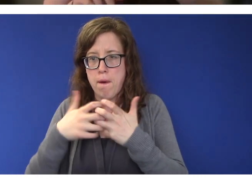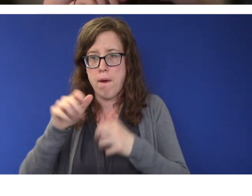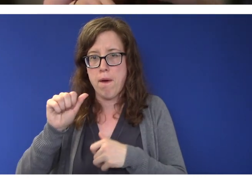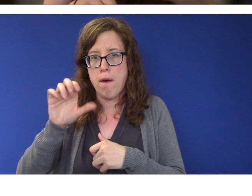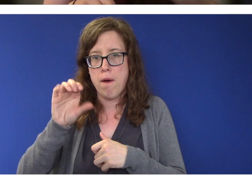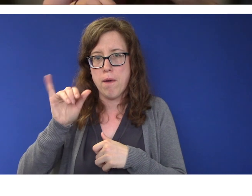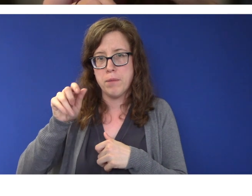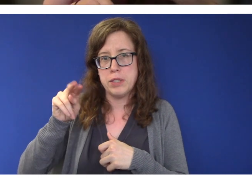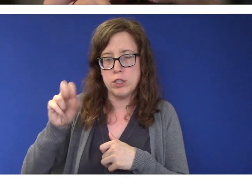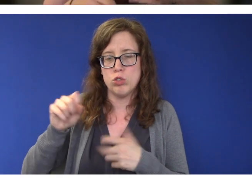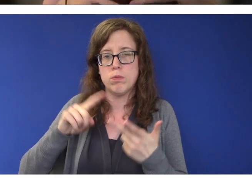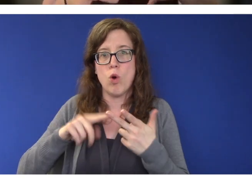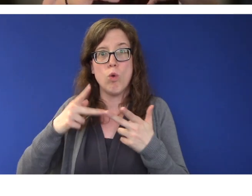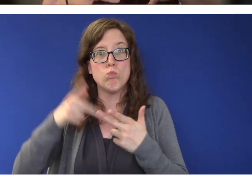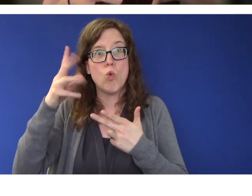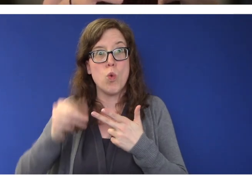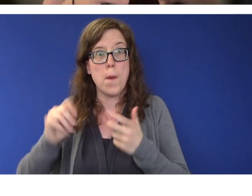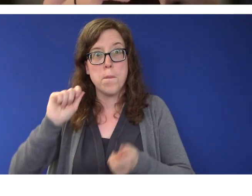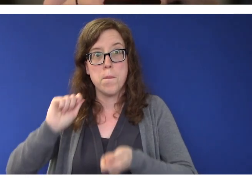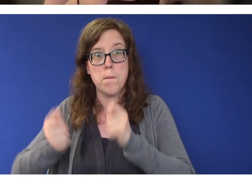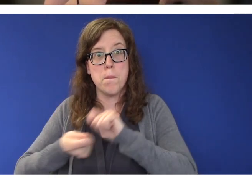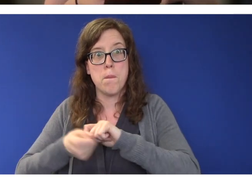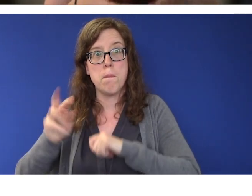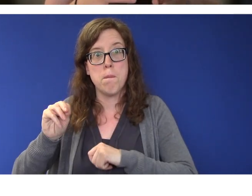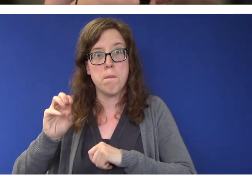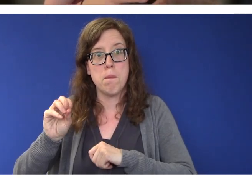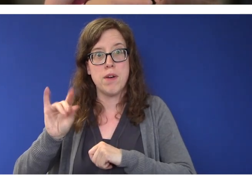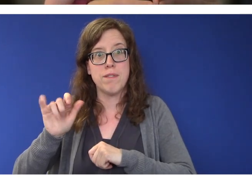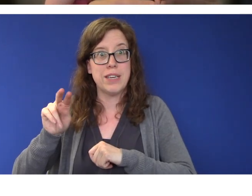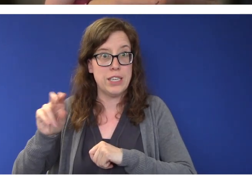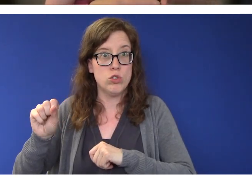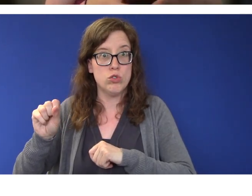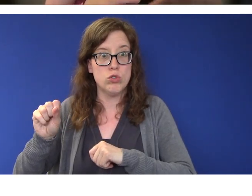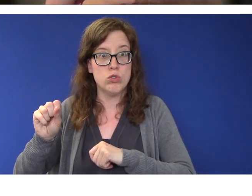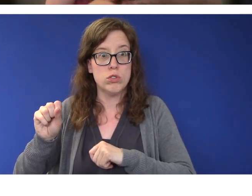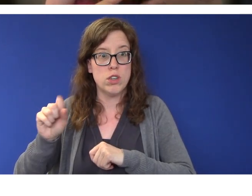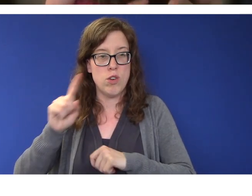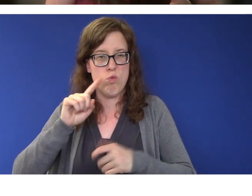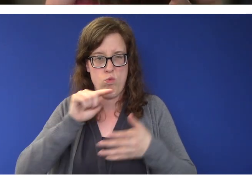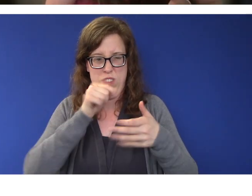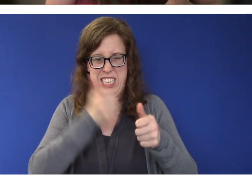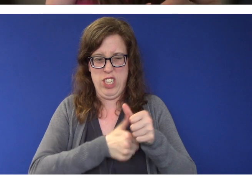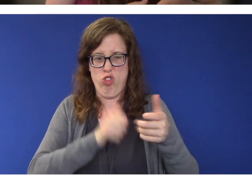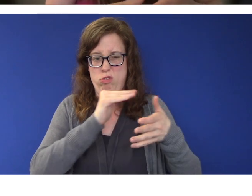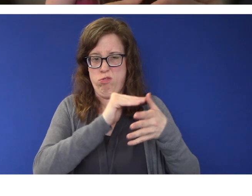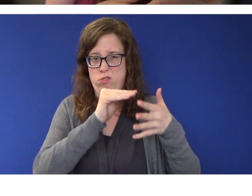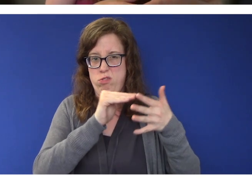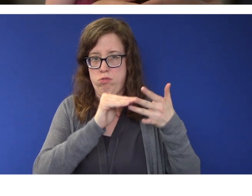program modifications that can be made to address each of these individual areas that